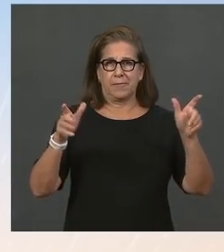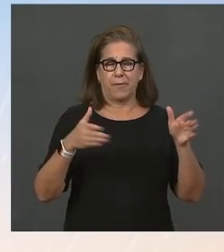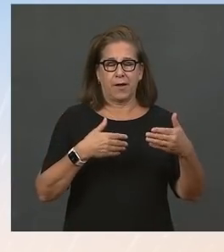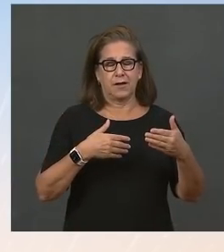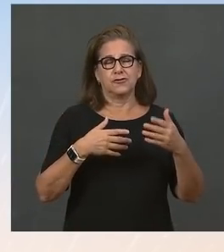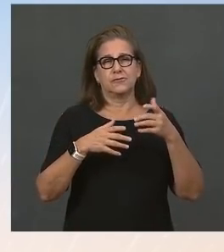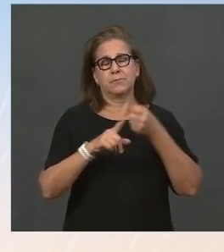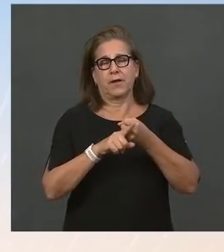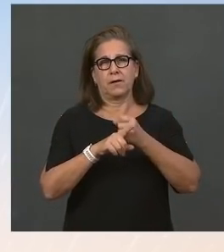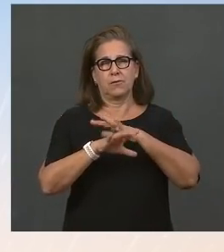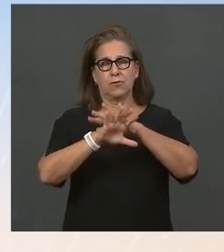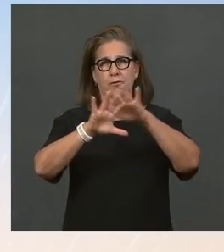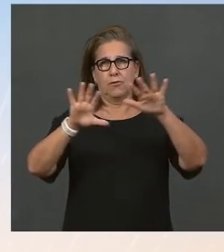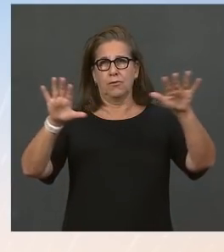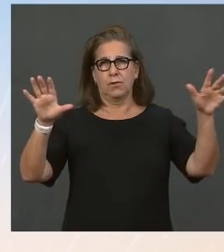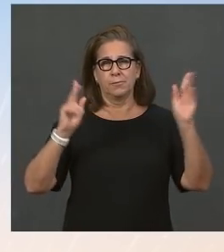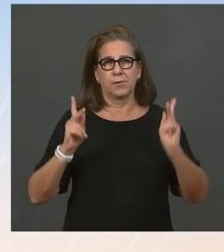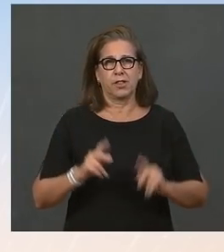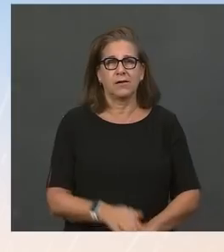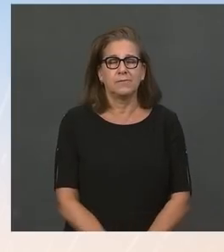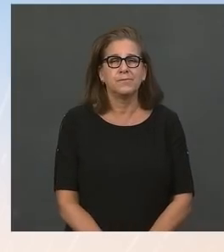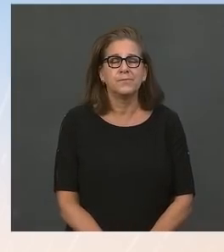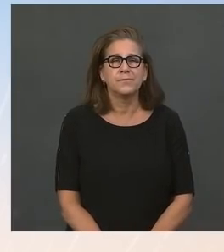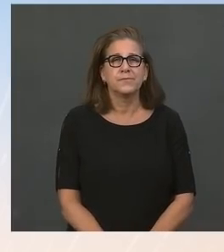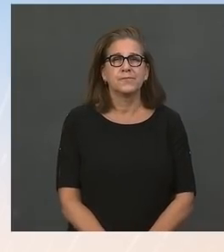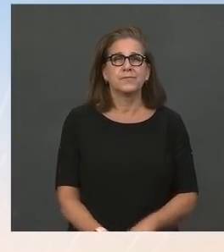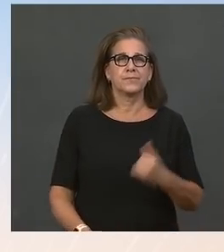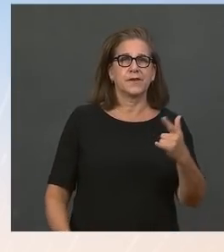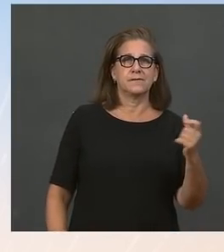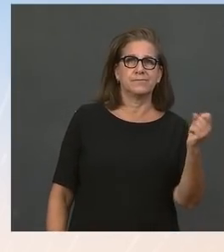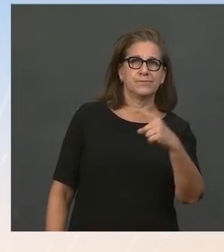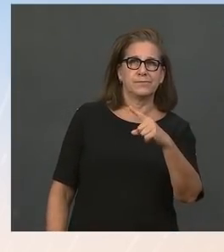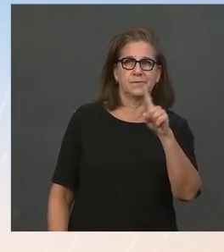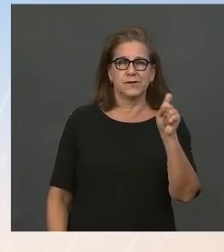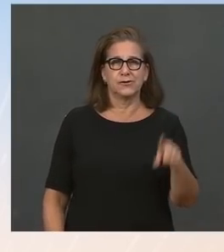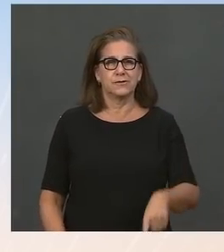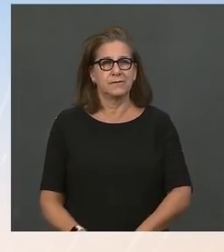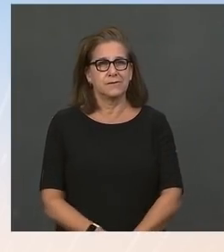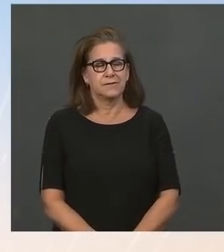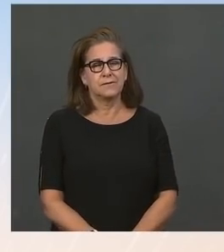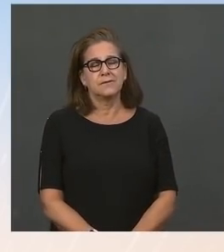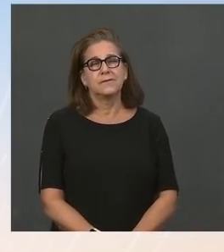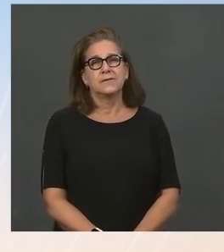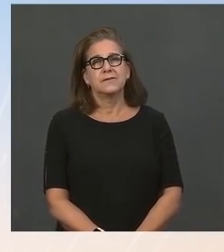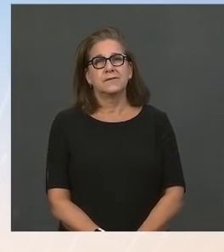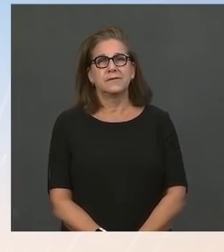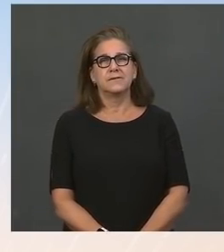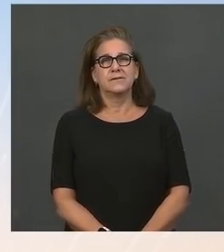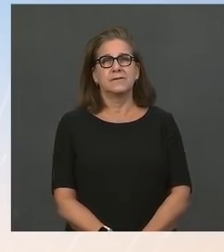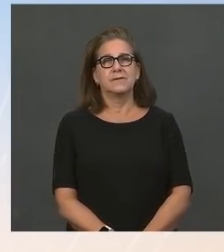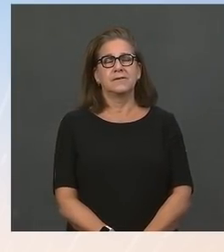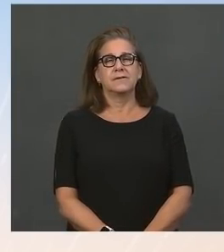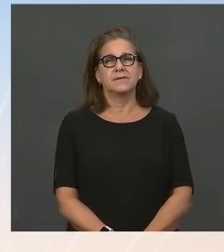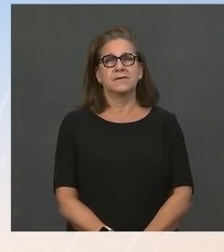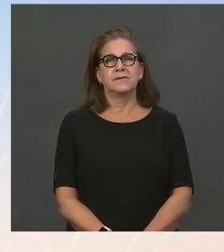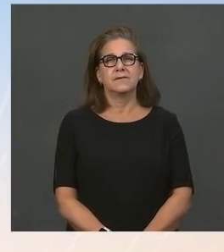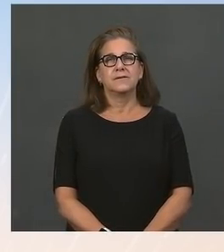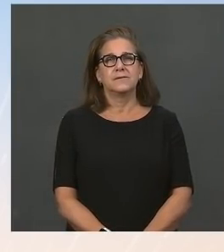he'll have more luck going beyond where he's at right now in getting more spending for some of those programs at the levels that he initially wanted